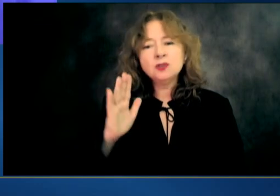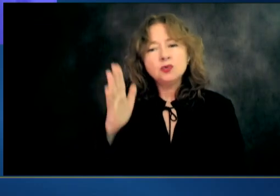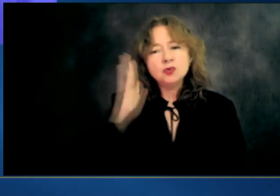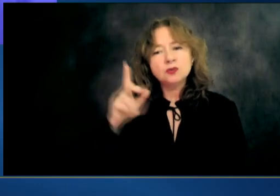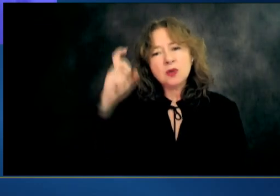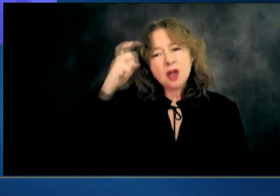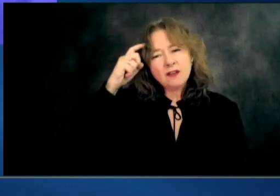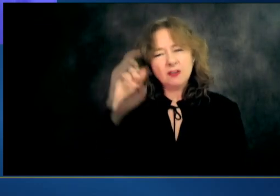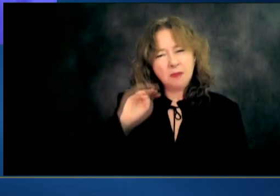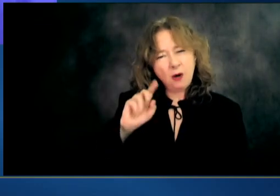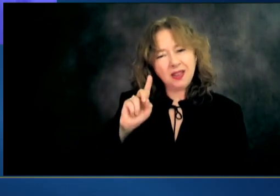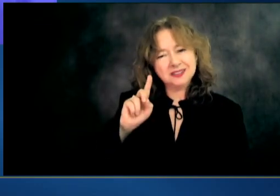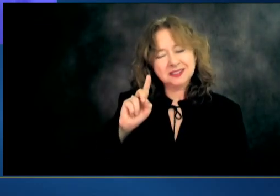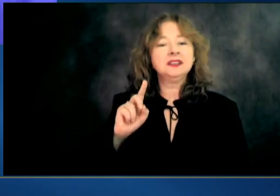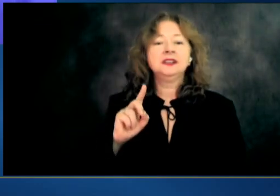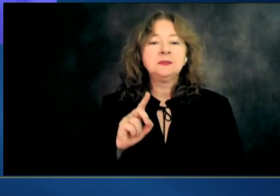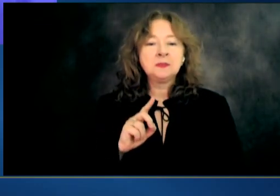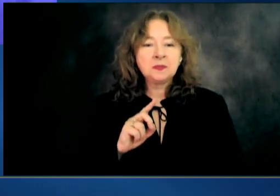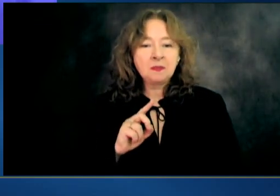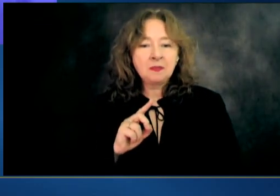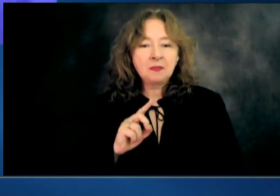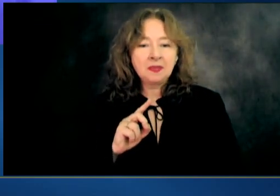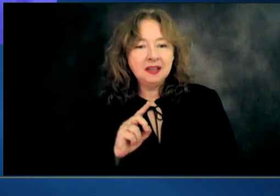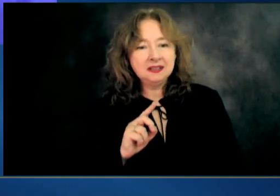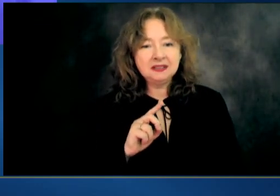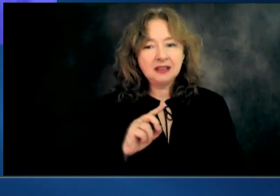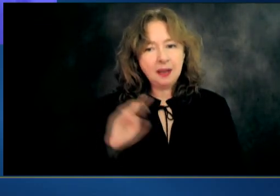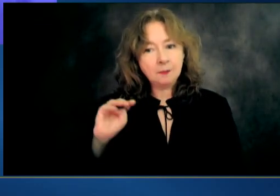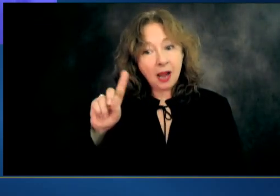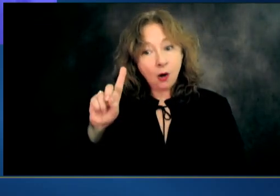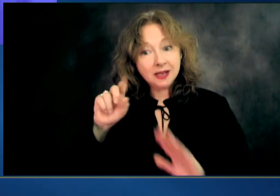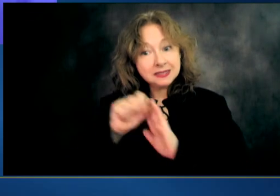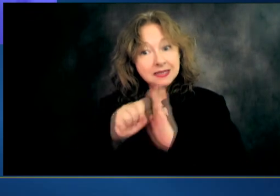who, by the way, has a pretty large population of folks with sickle cell,